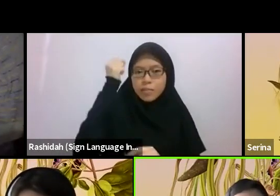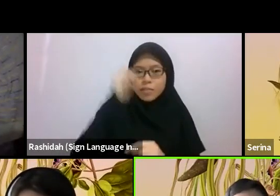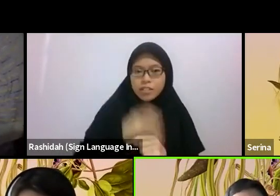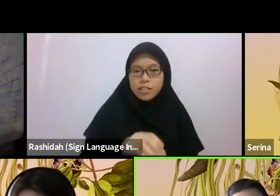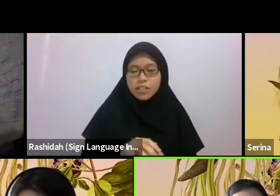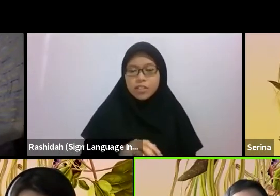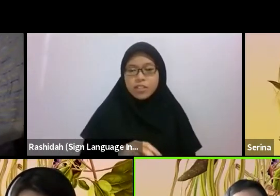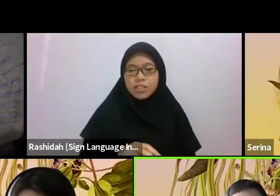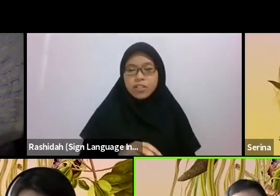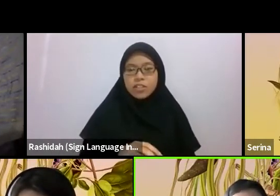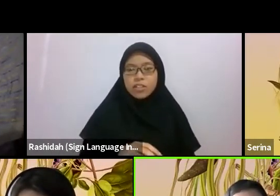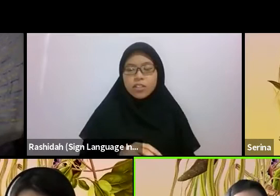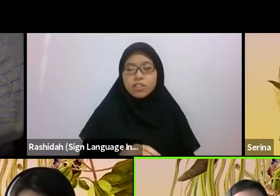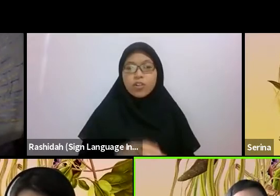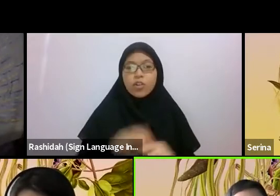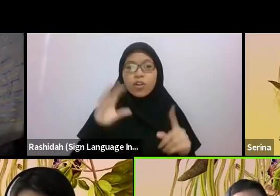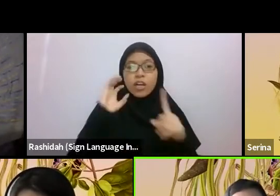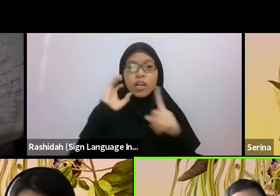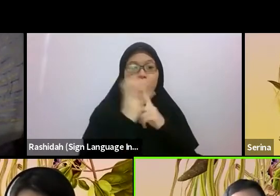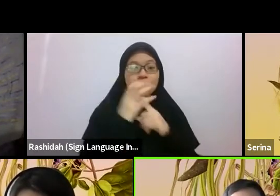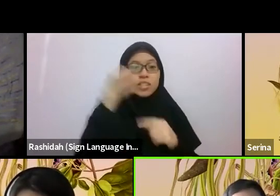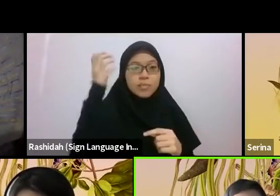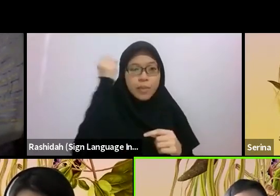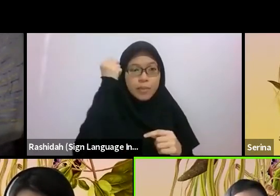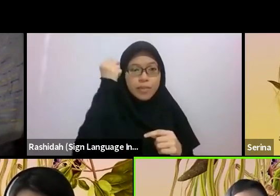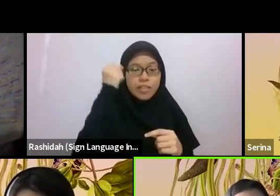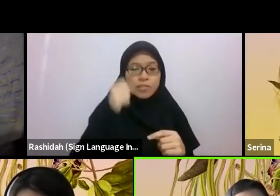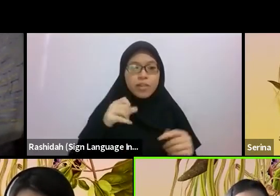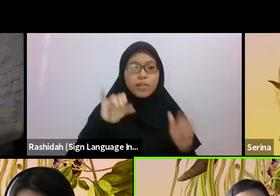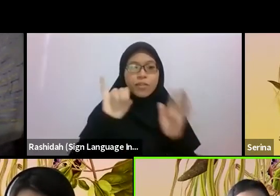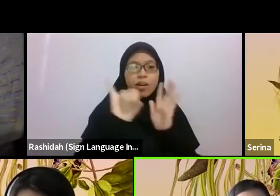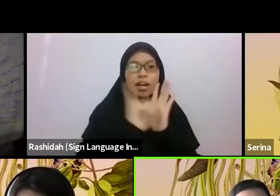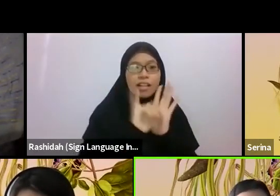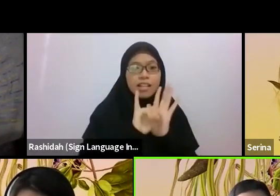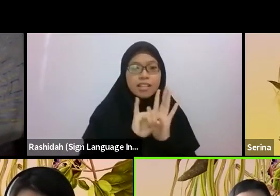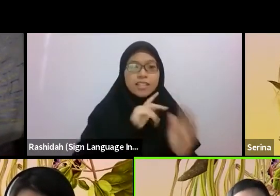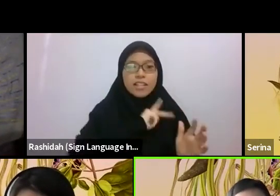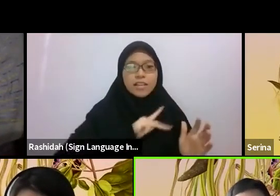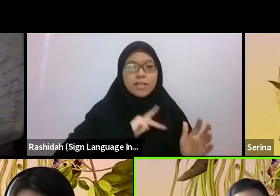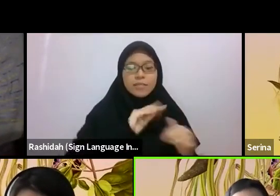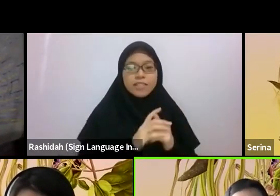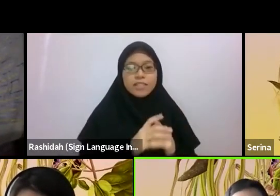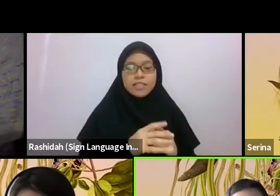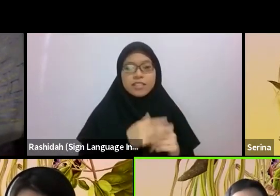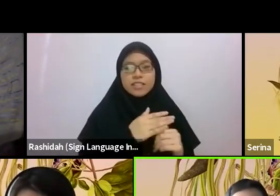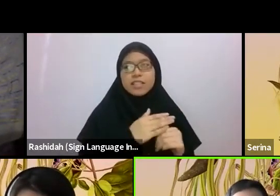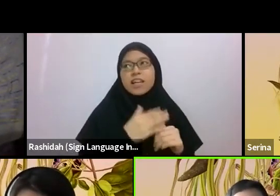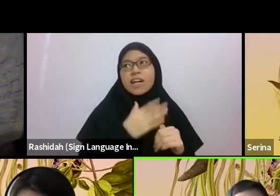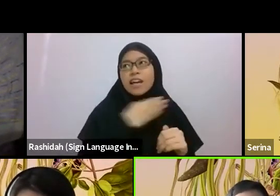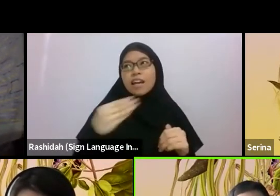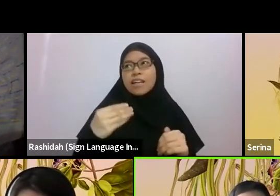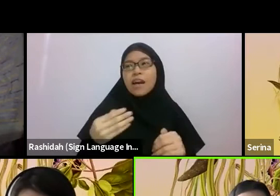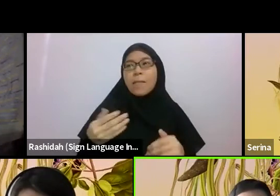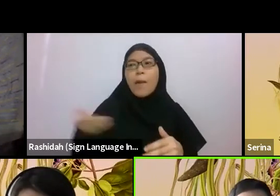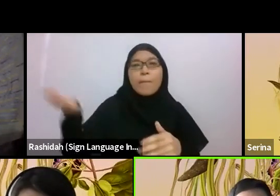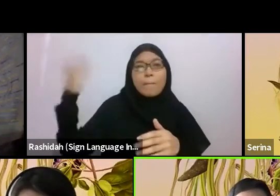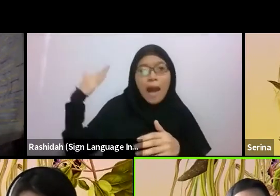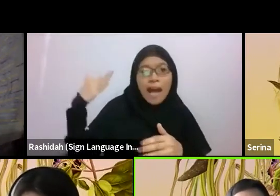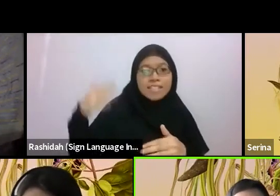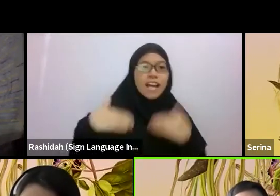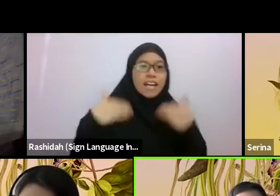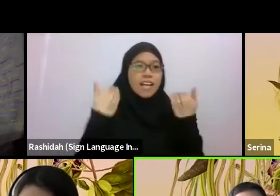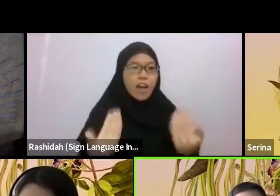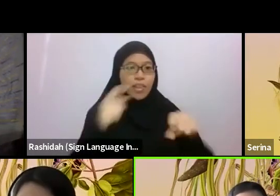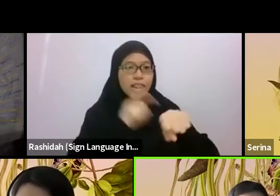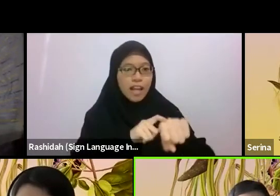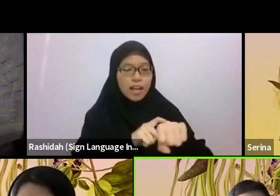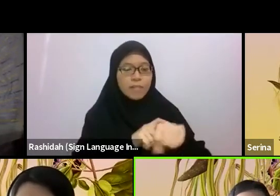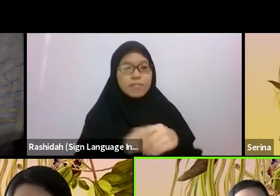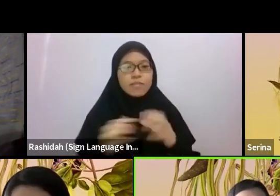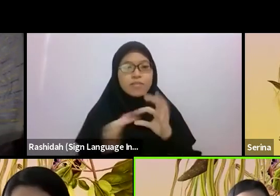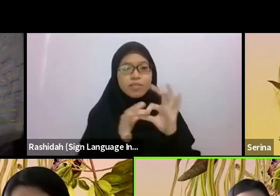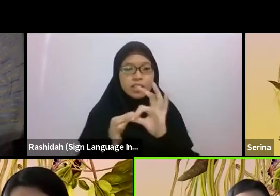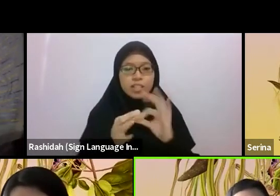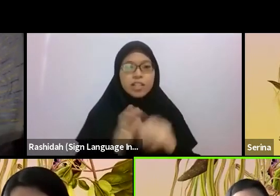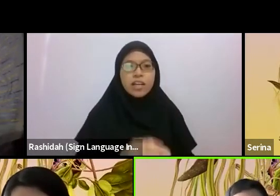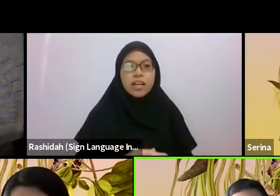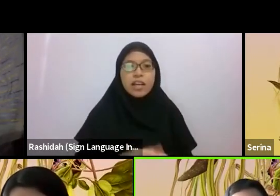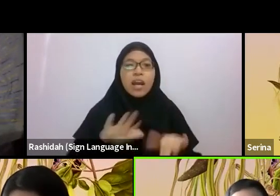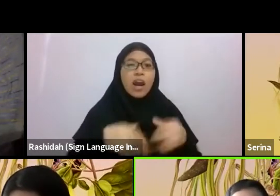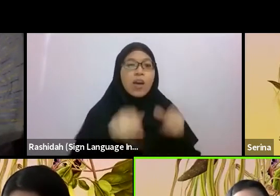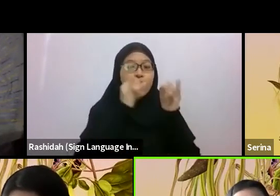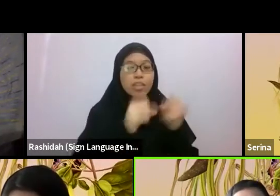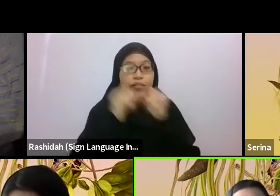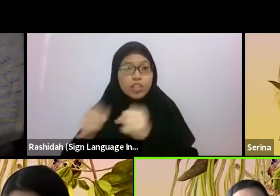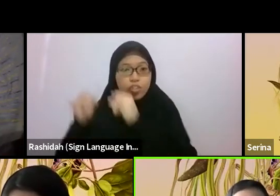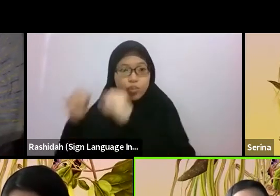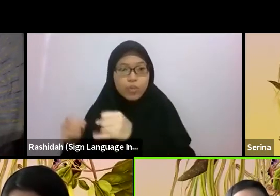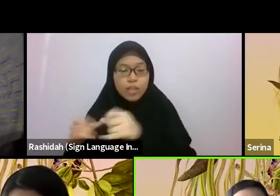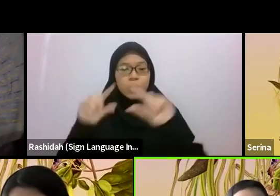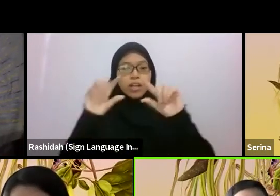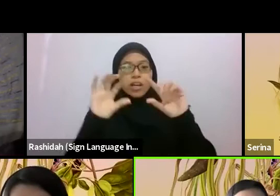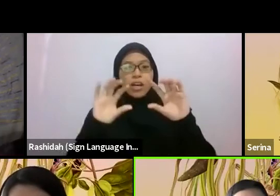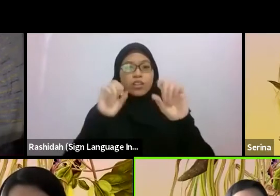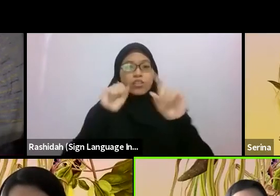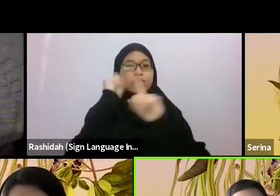It’s also very interested in the relationship between the past and the present, as well as how individuals, how groups, how societies remember, rework, bury, or forget.